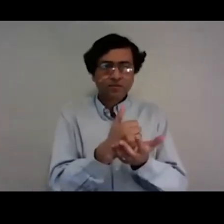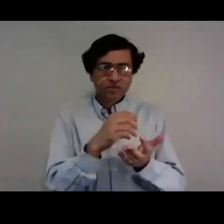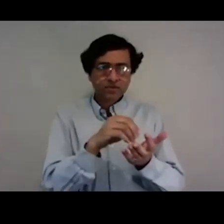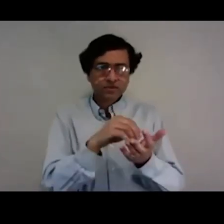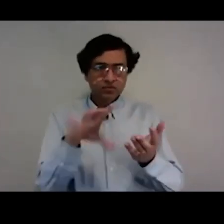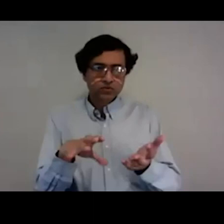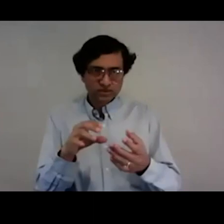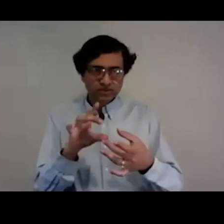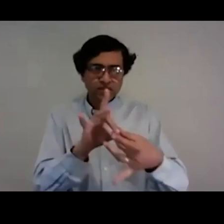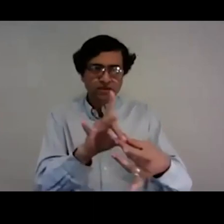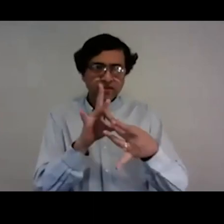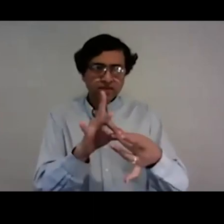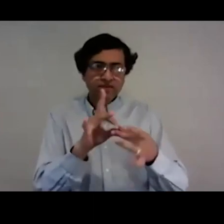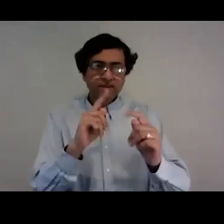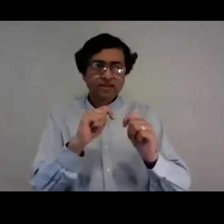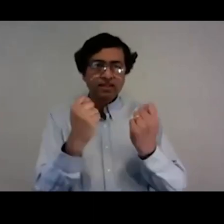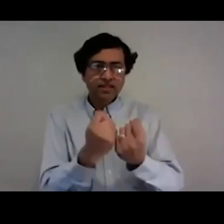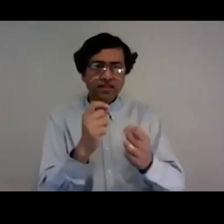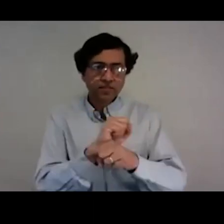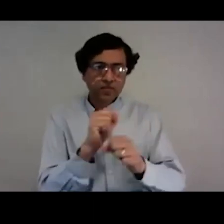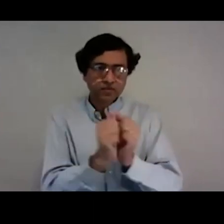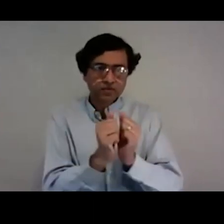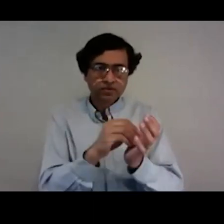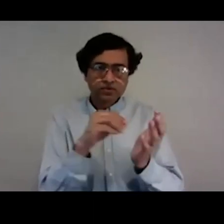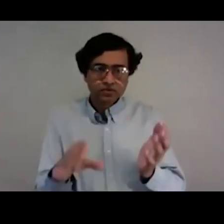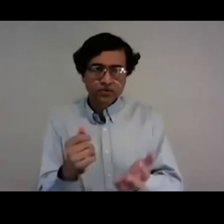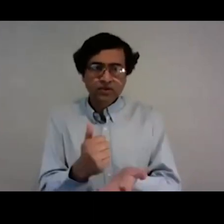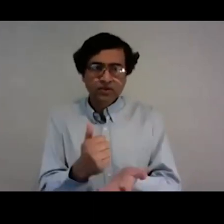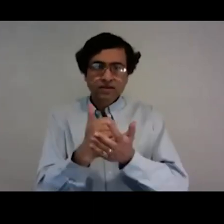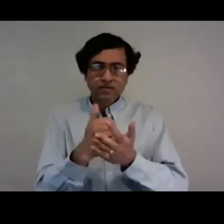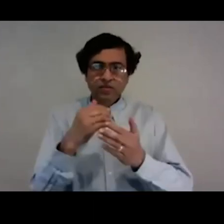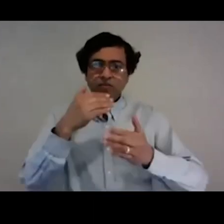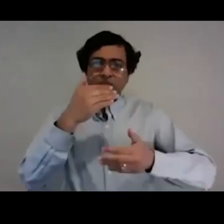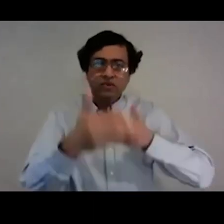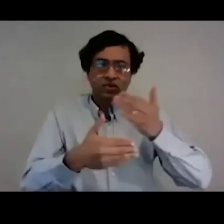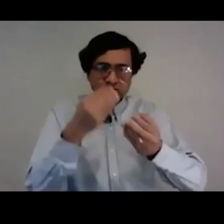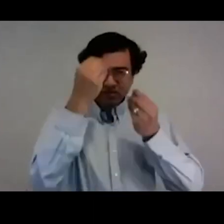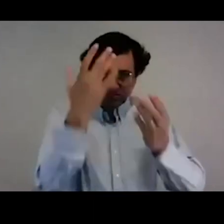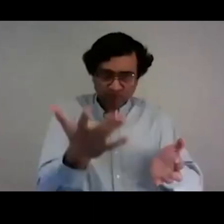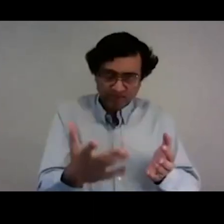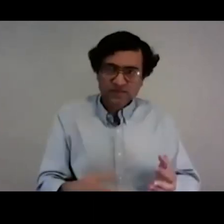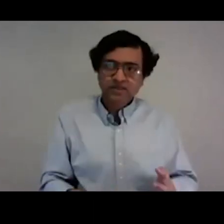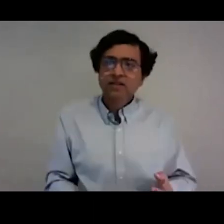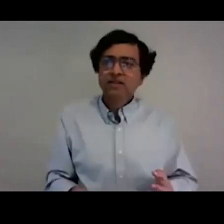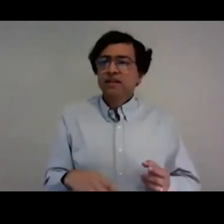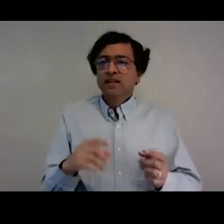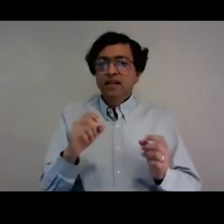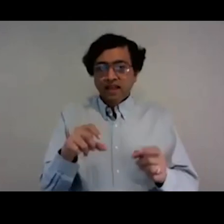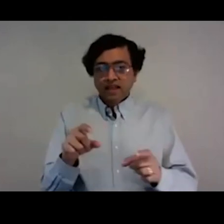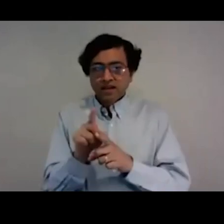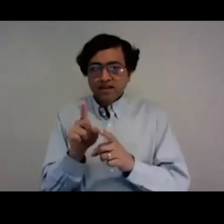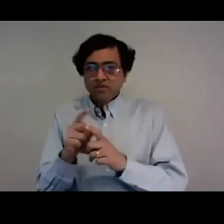pointing at the slides to bring people's gaze into particular points of the slide that you are looking to accentuate.